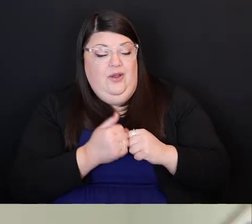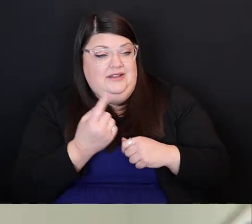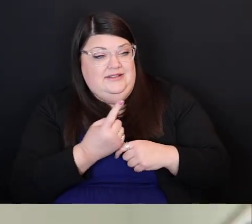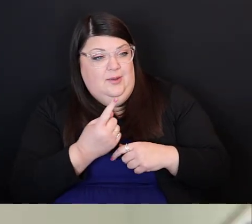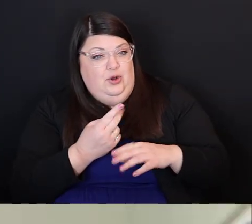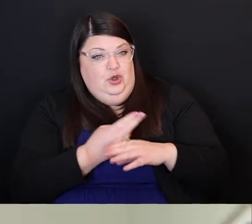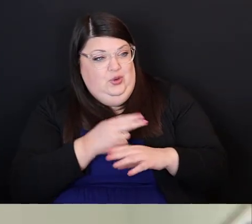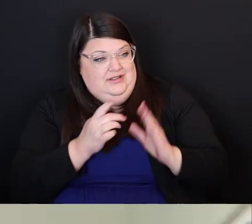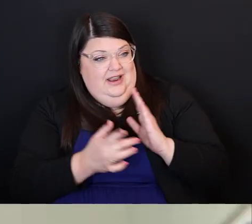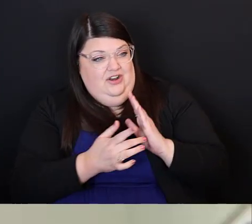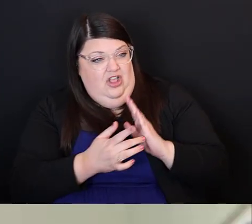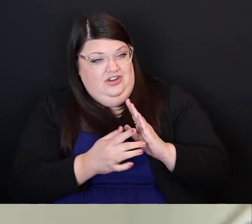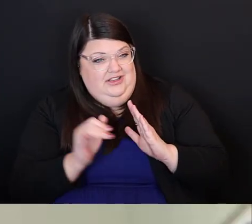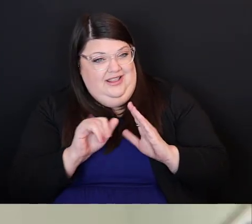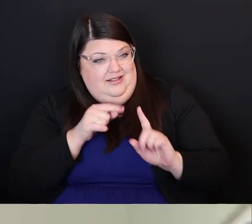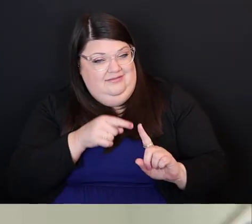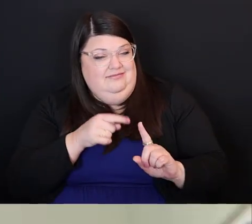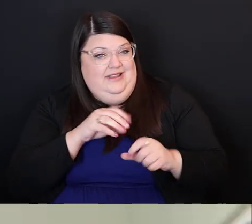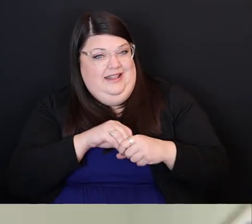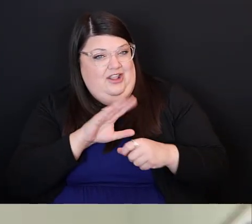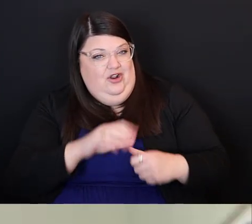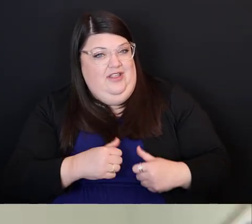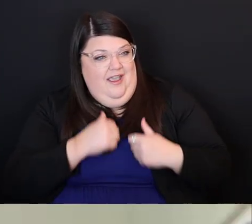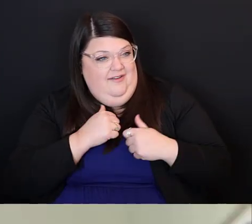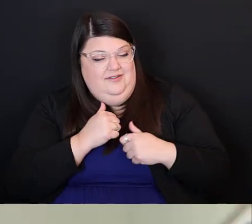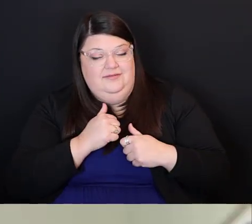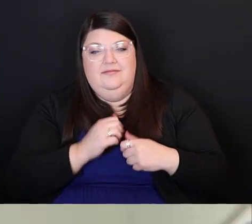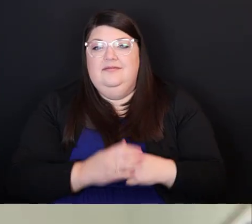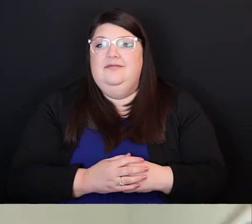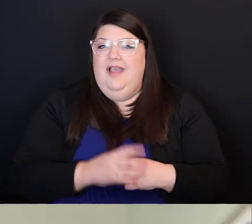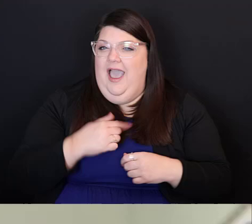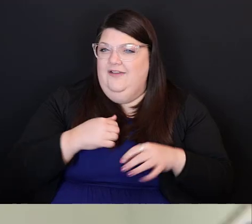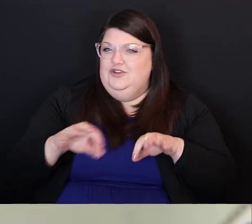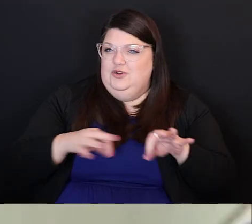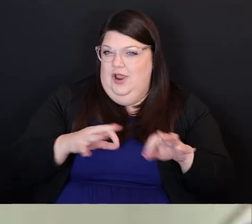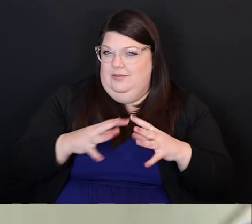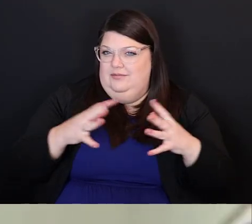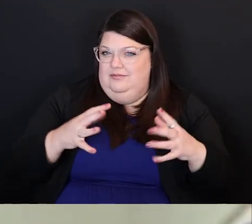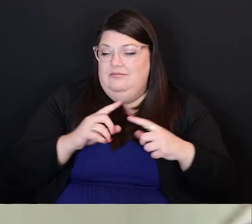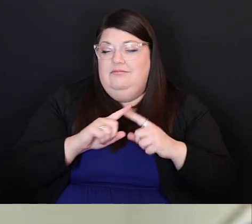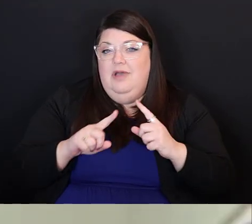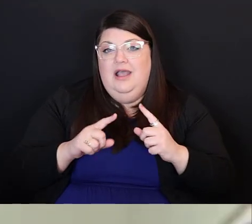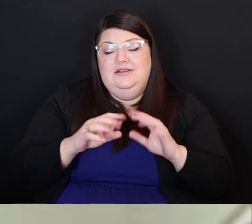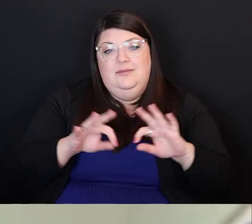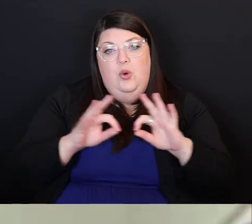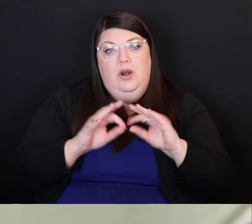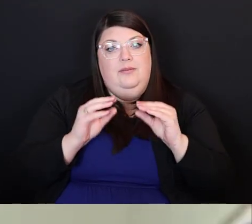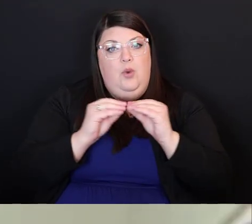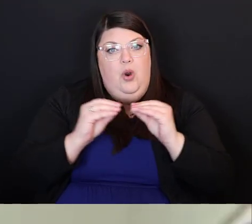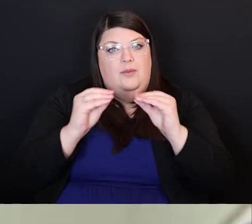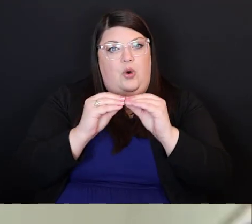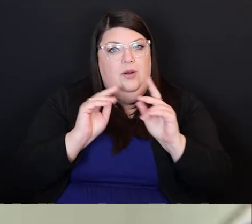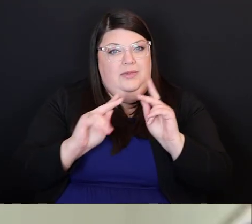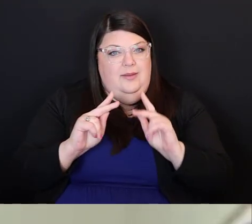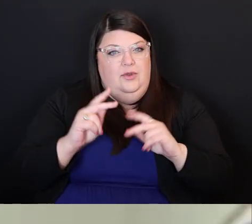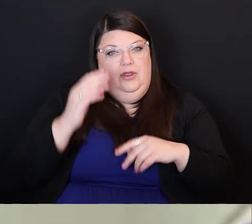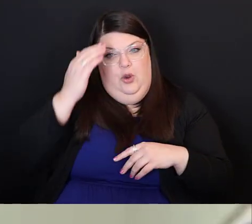I've described all this amazing smart home technology, but it's important that more and more people know about them and see the value that they can provide.